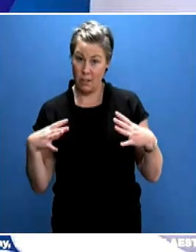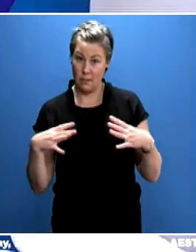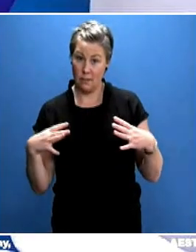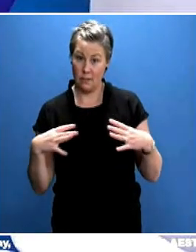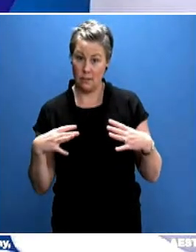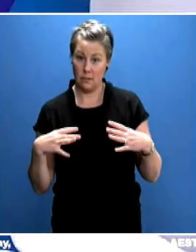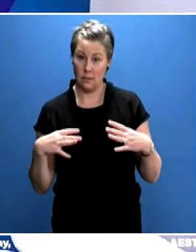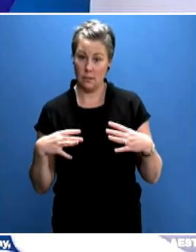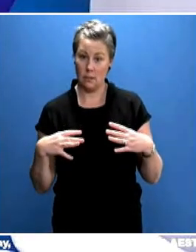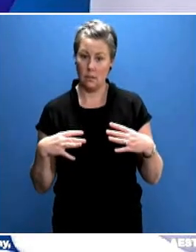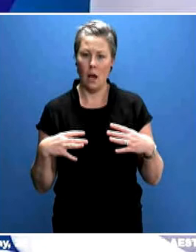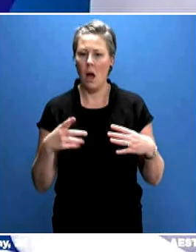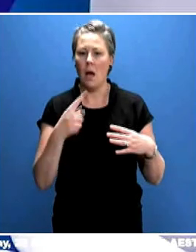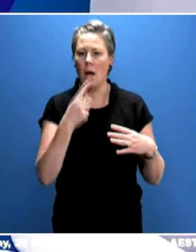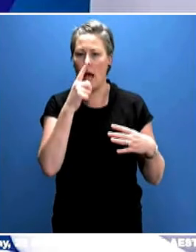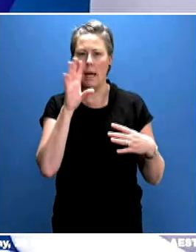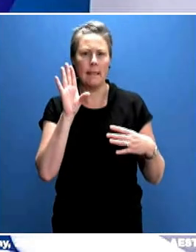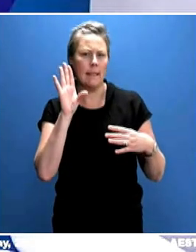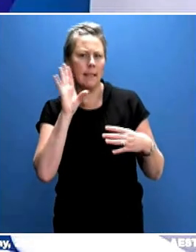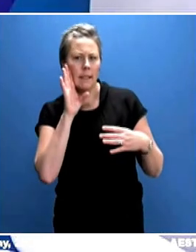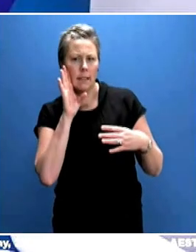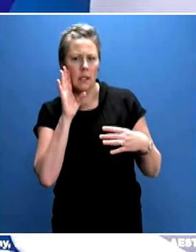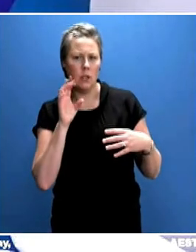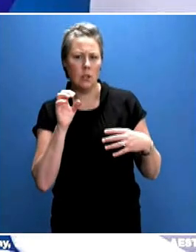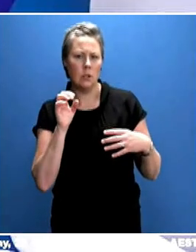Sorry Chair, I think you are on mute. Yes.